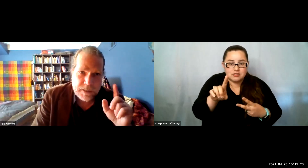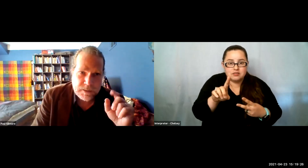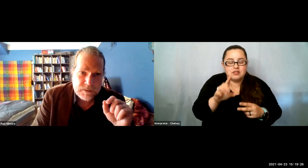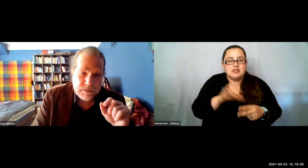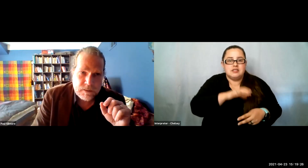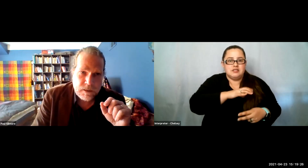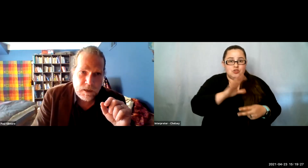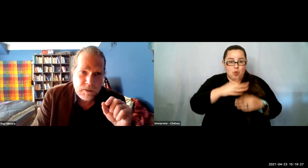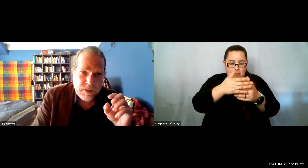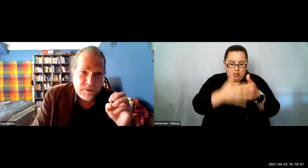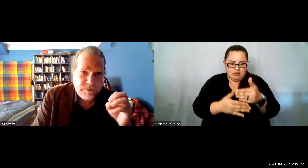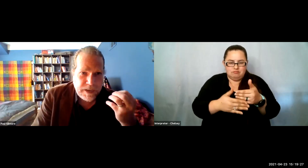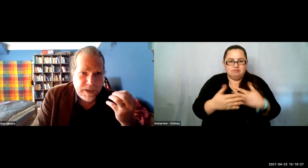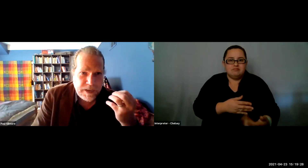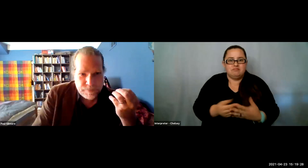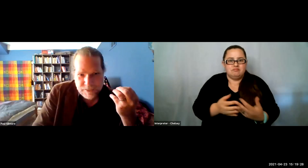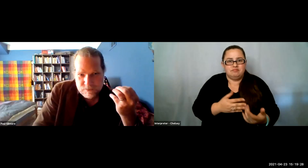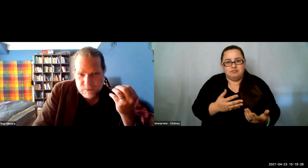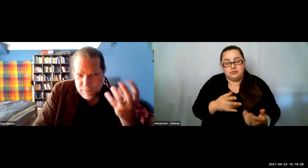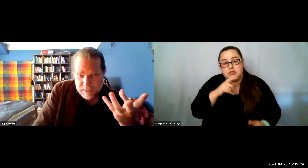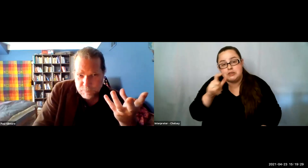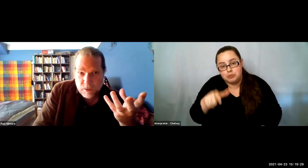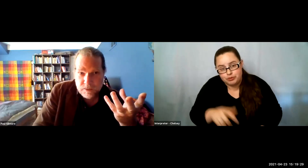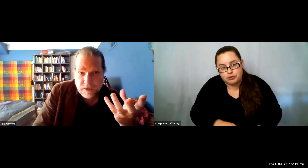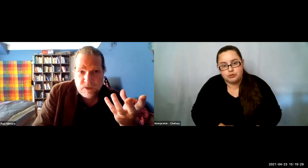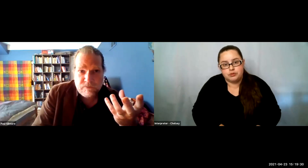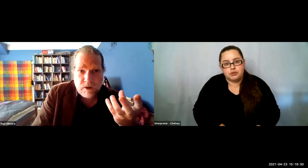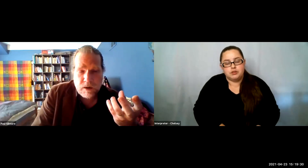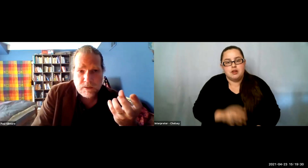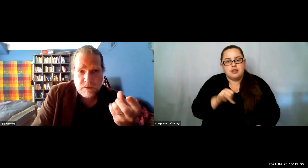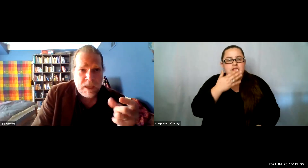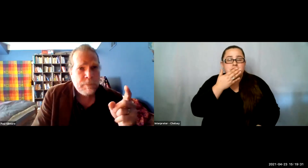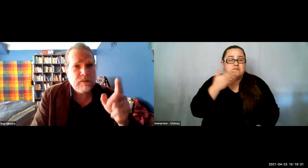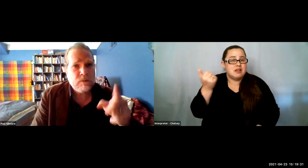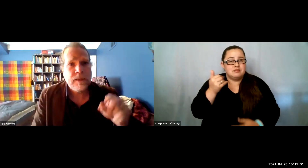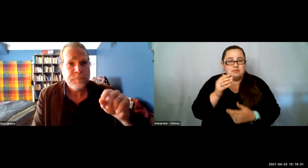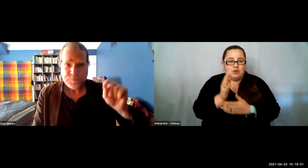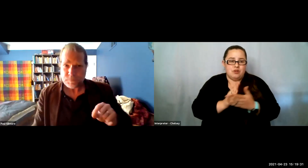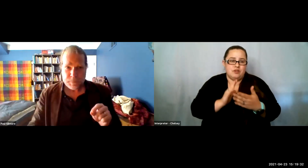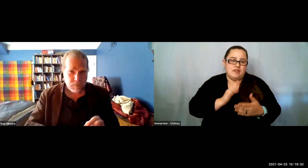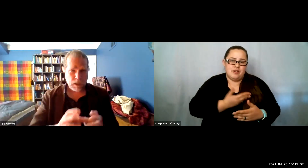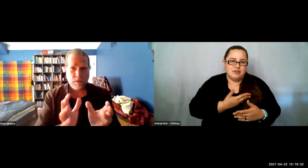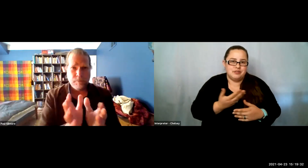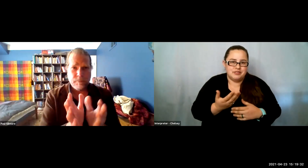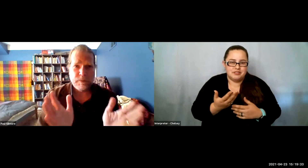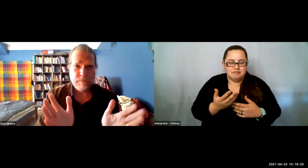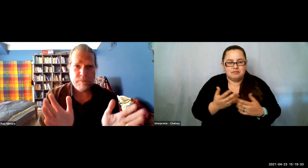to matter. And that's, that's the best part. I think of ours. By the way. Some people